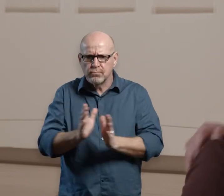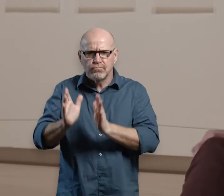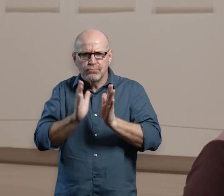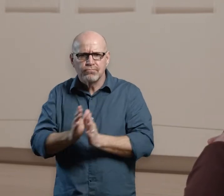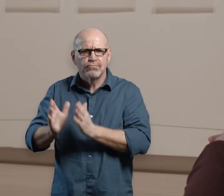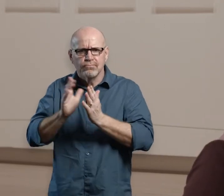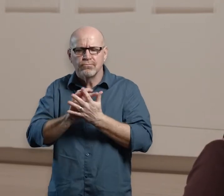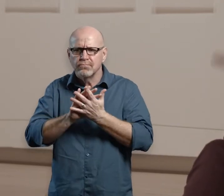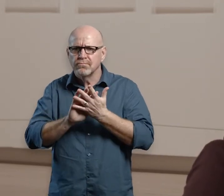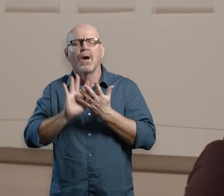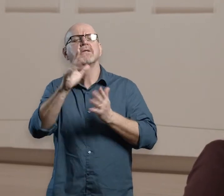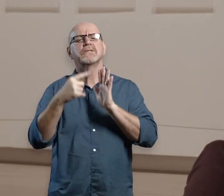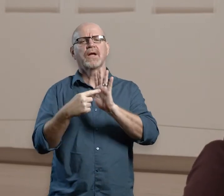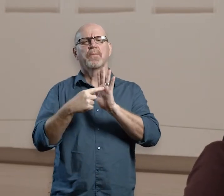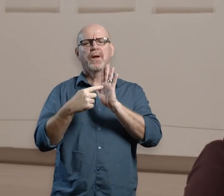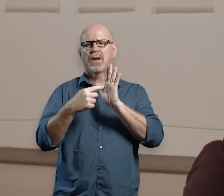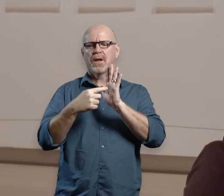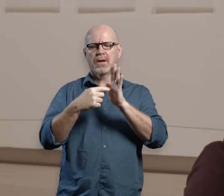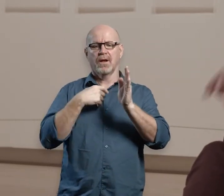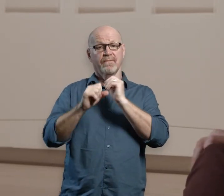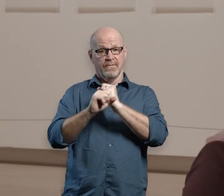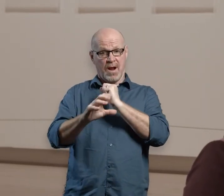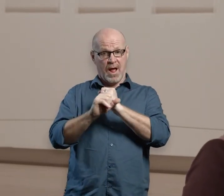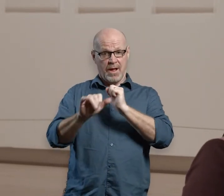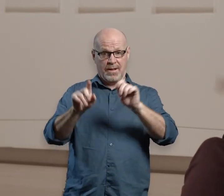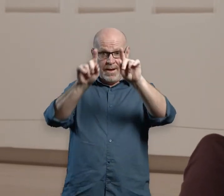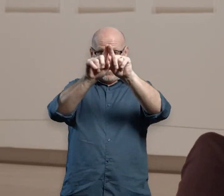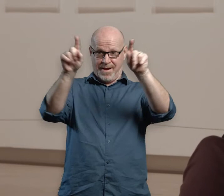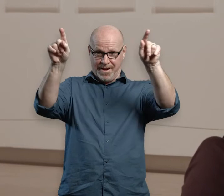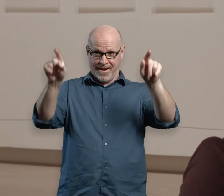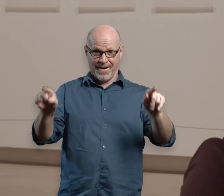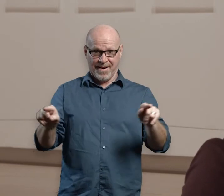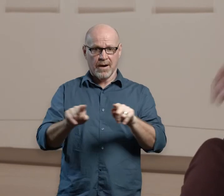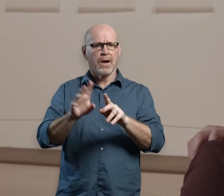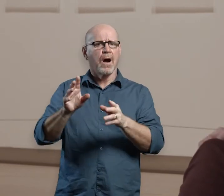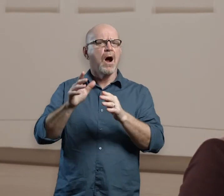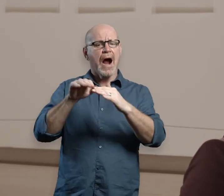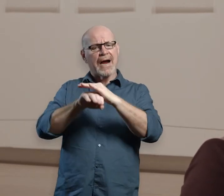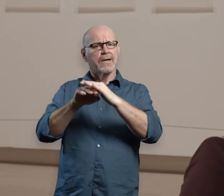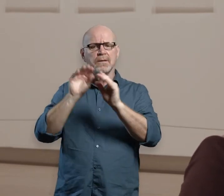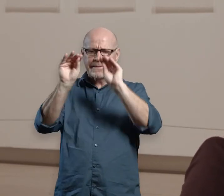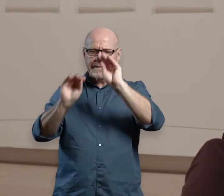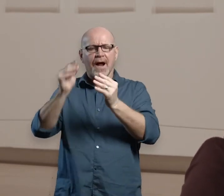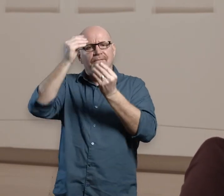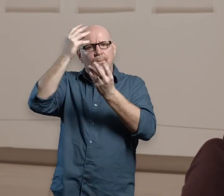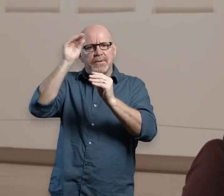So we always make sure that we have lots of access information on the flyer, so then people